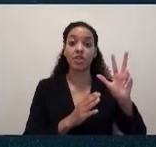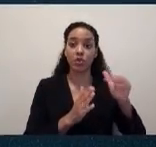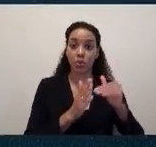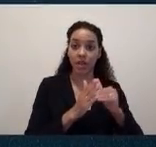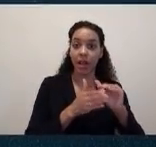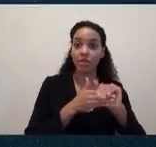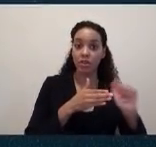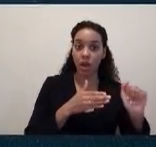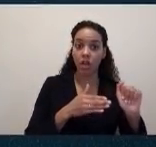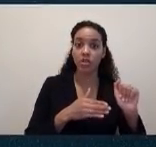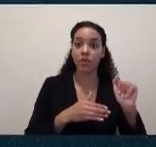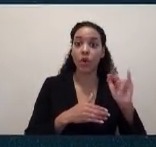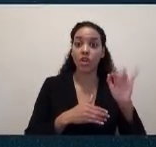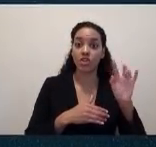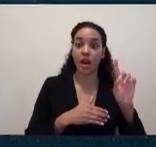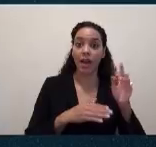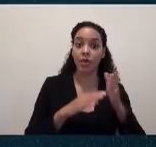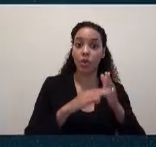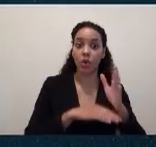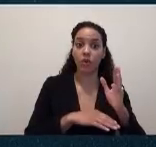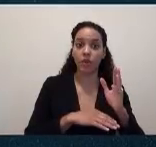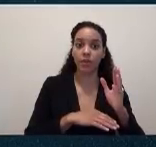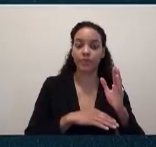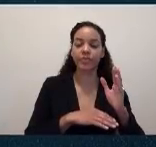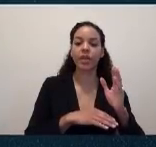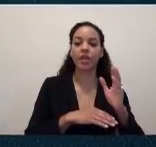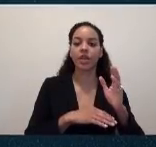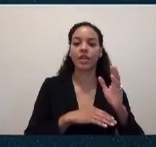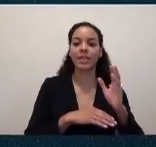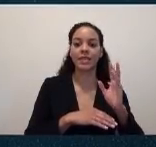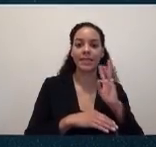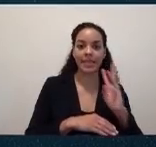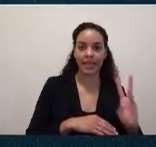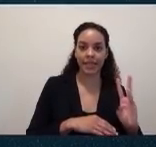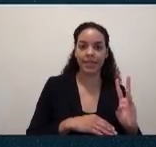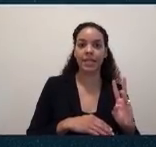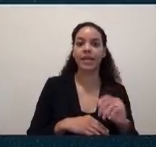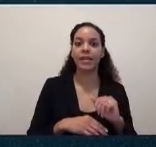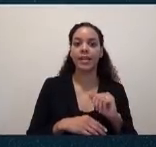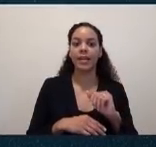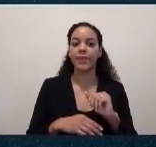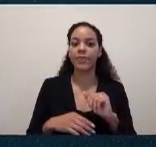and $3,600 for children under the age of six.